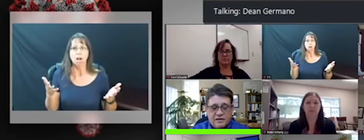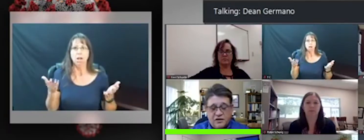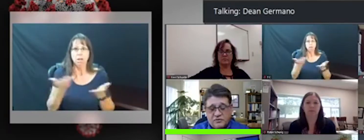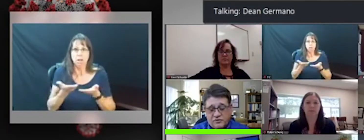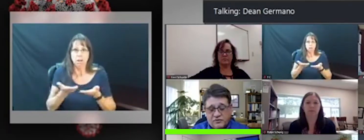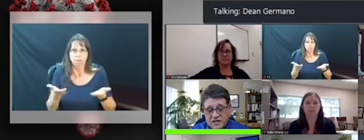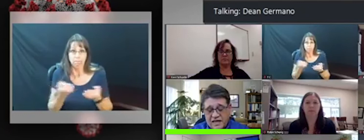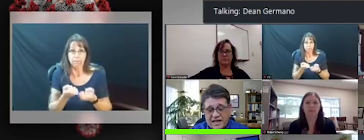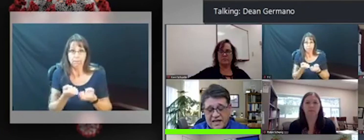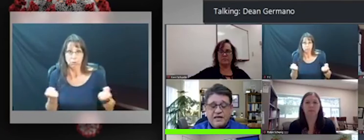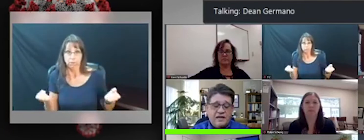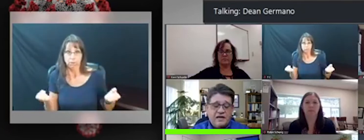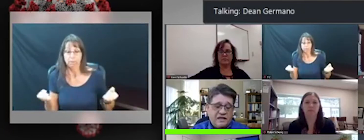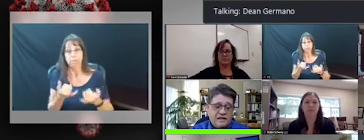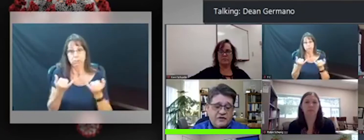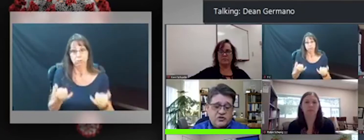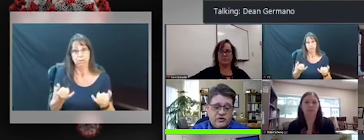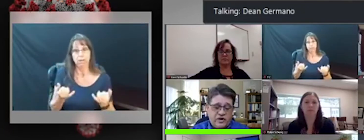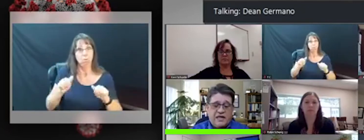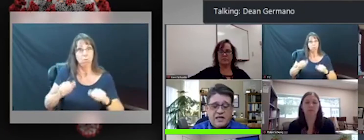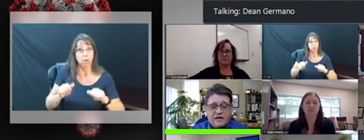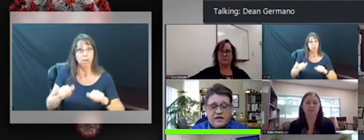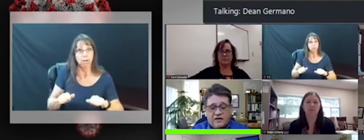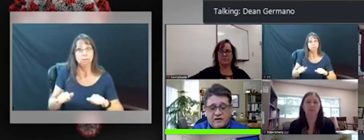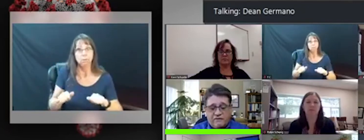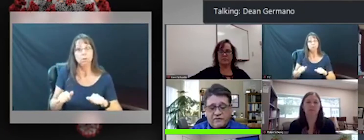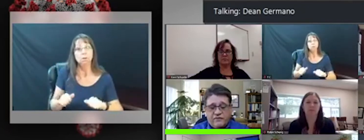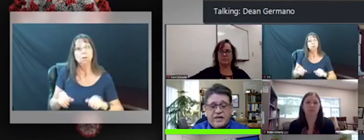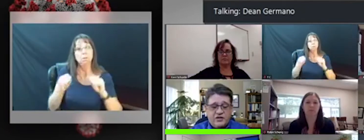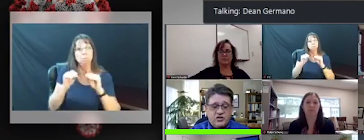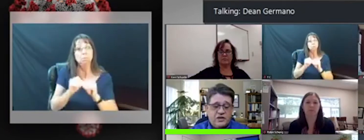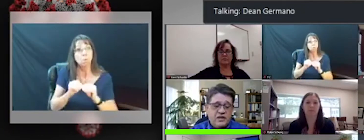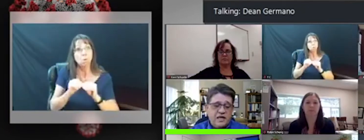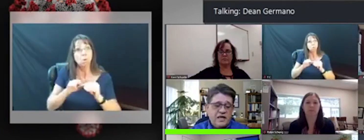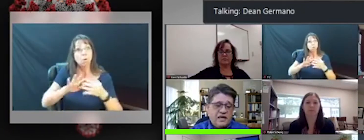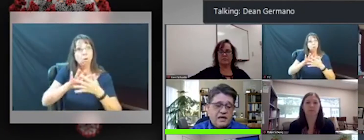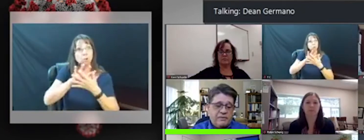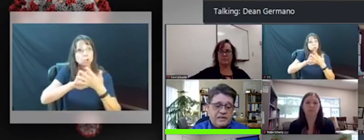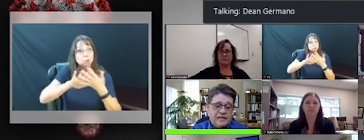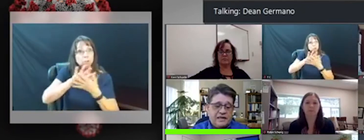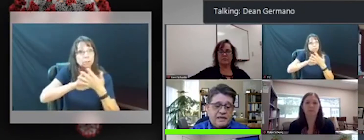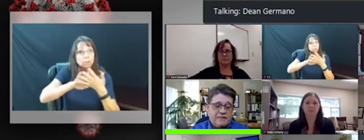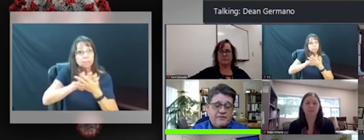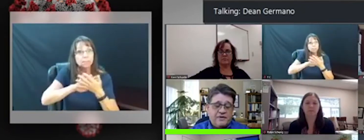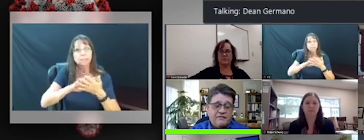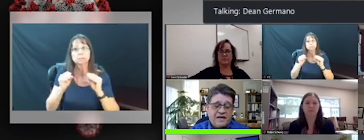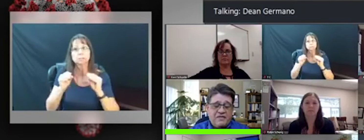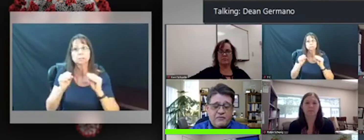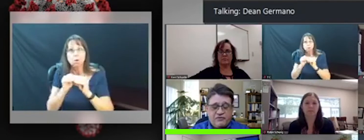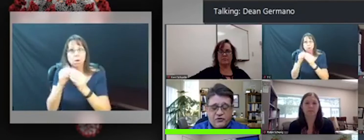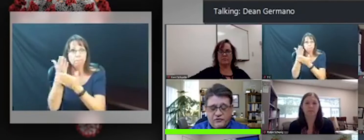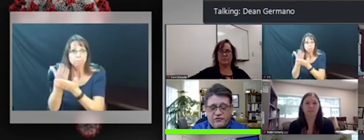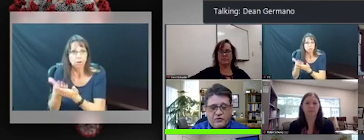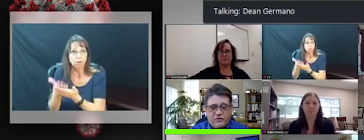in terms of using that in our screening and our verification. If anything, we've learned from what